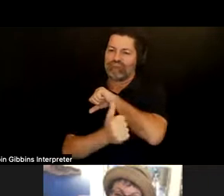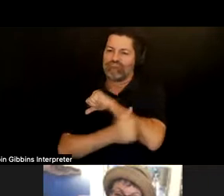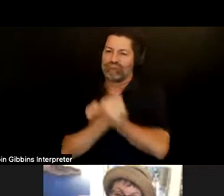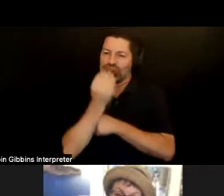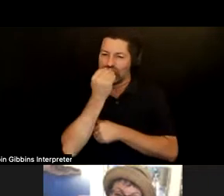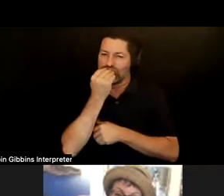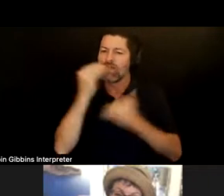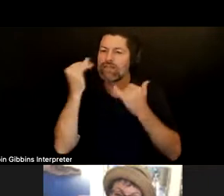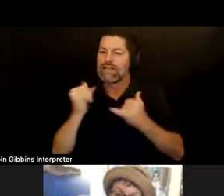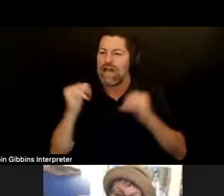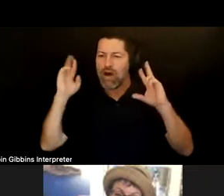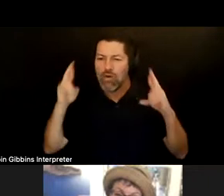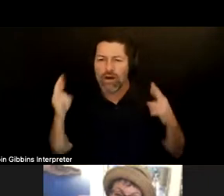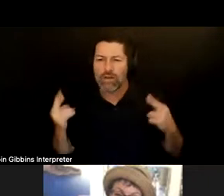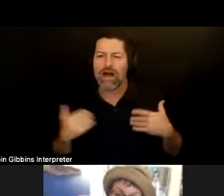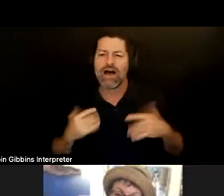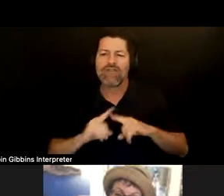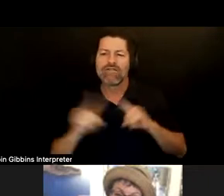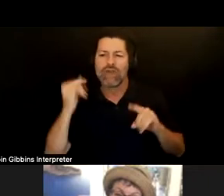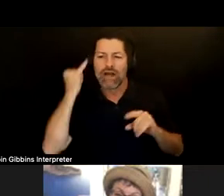have a bunch of different ideas about it, too.